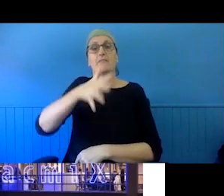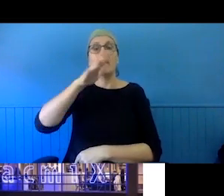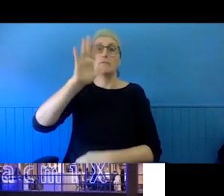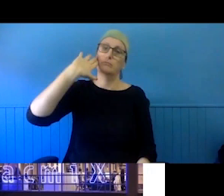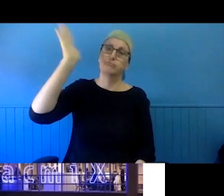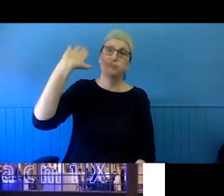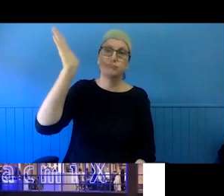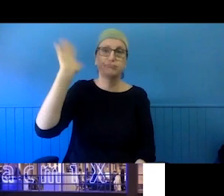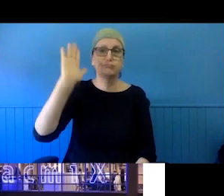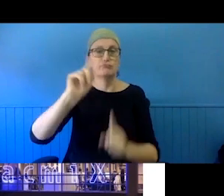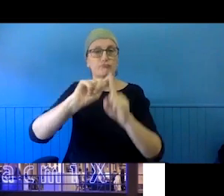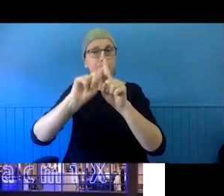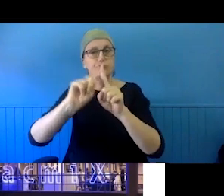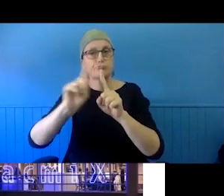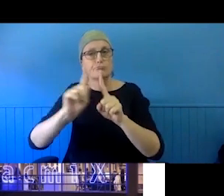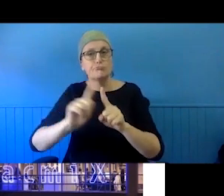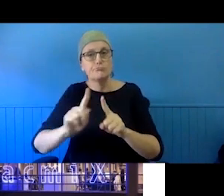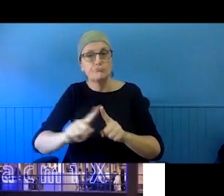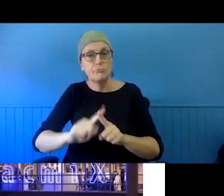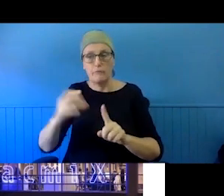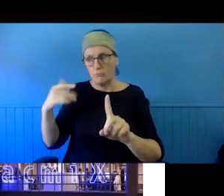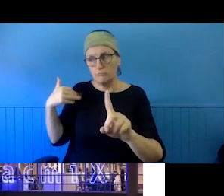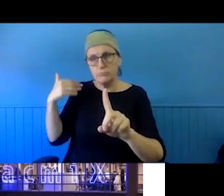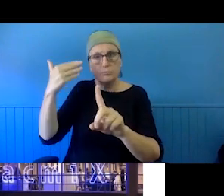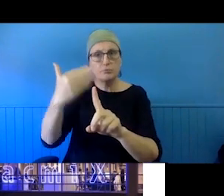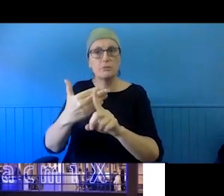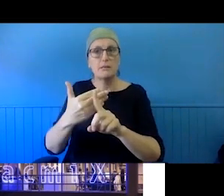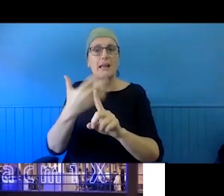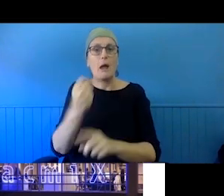also about 10 hours of free webinars that we've put together around